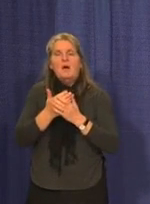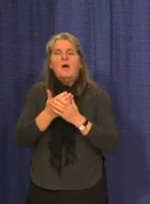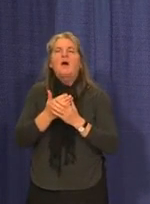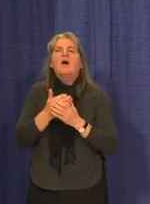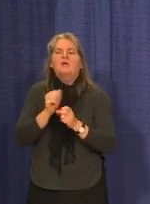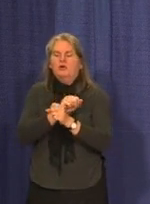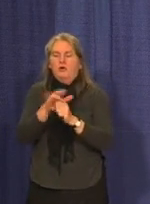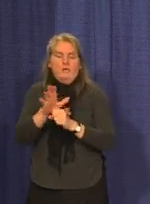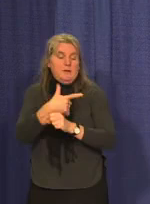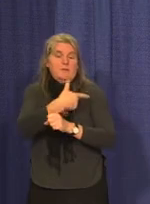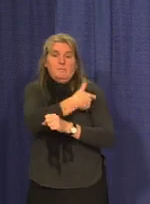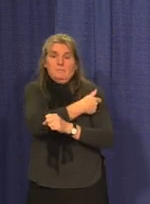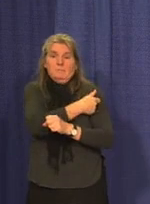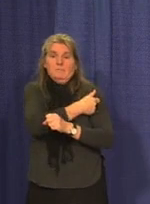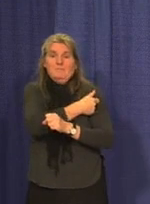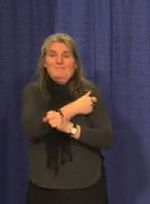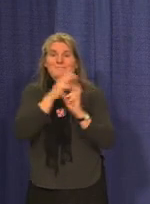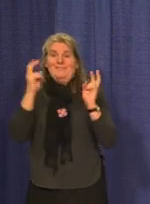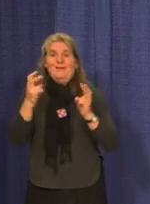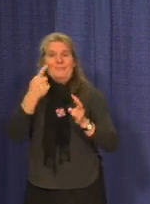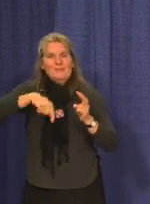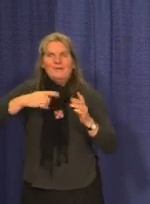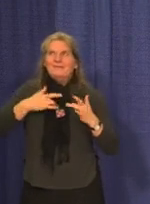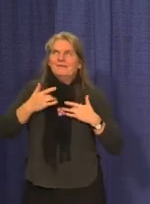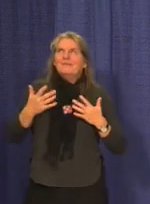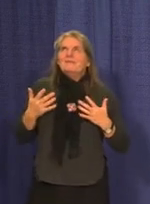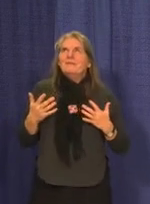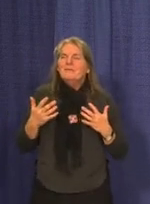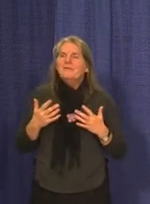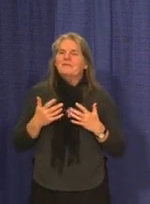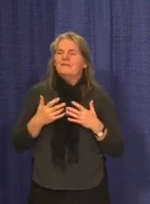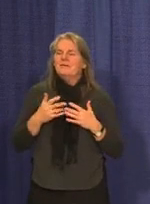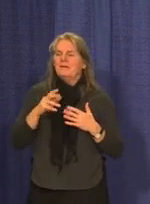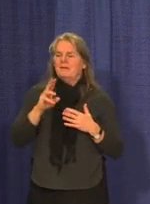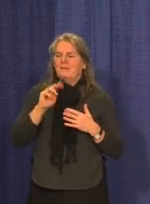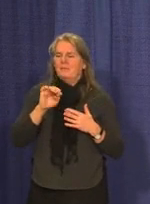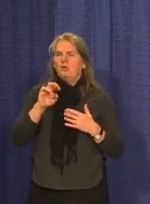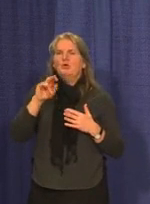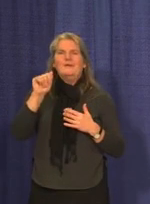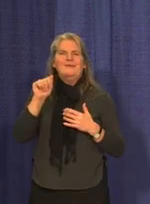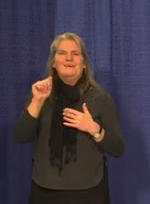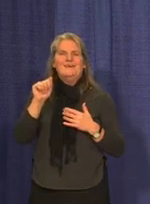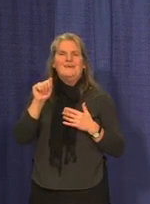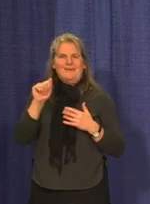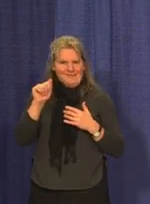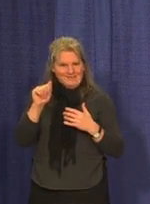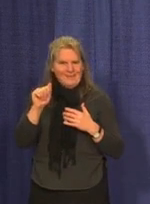been many updates about the progress of vaccination for COVID-19, and we are all excited about the recent Moderna